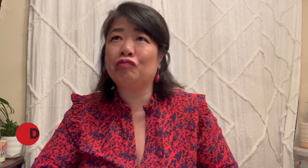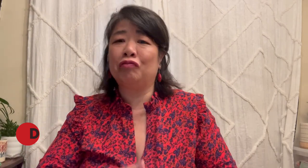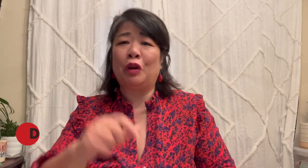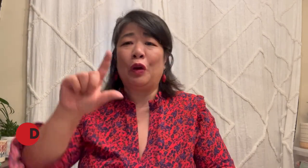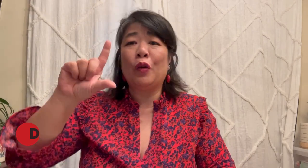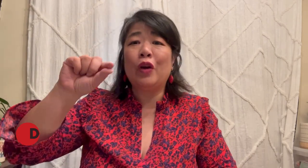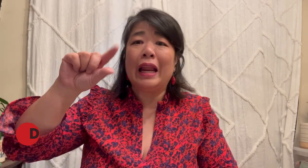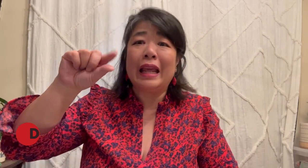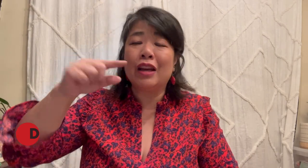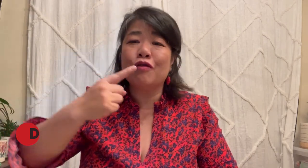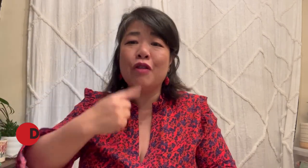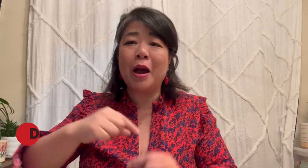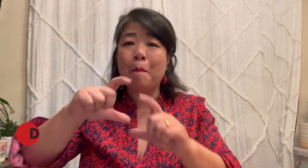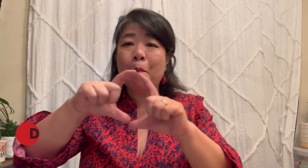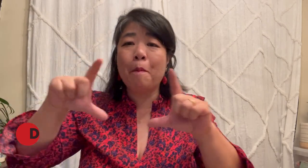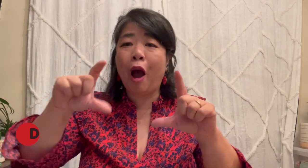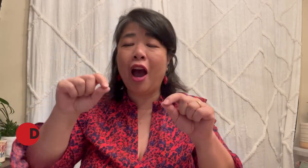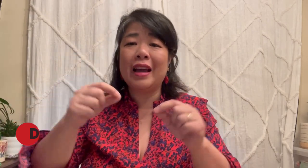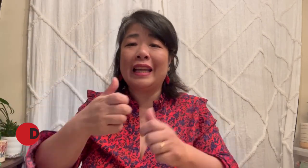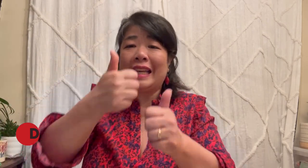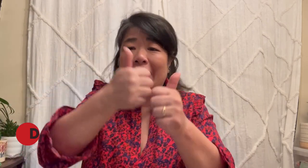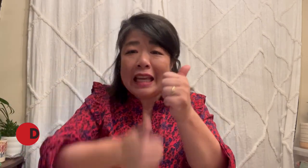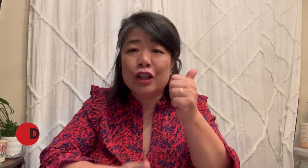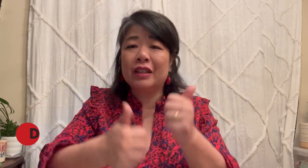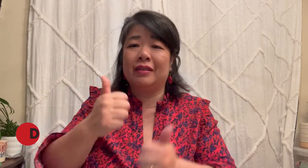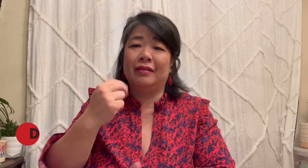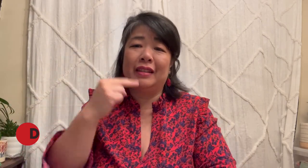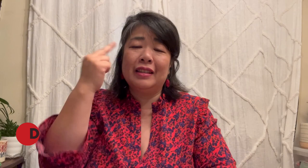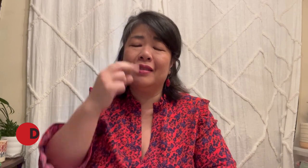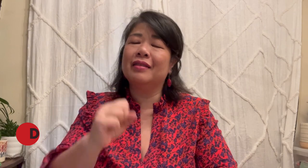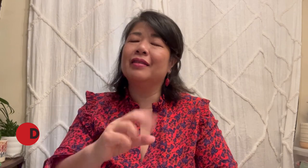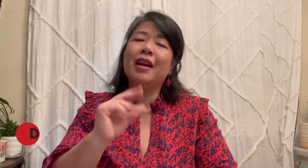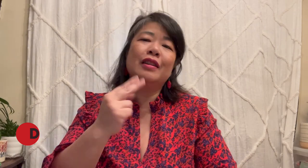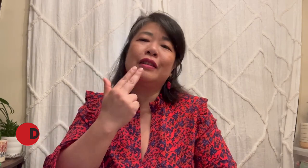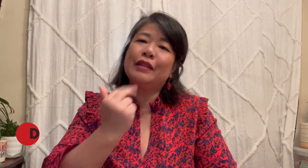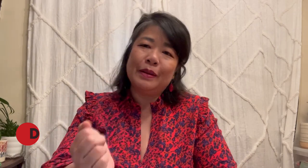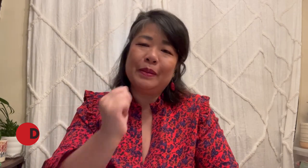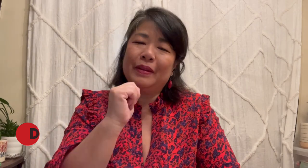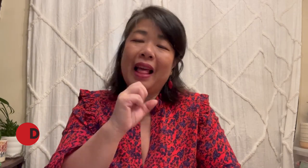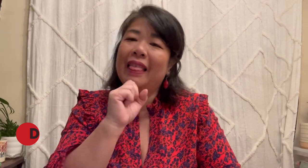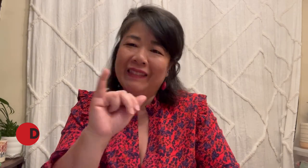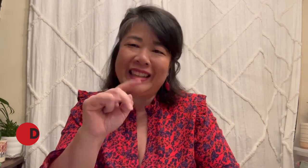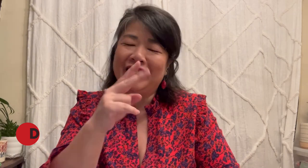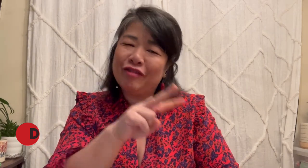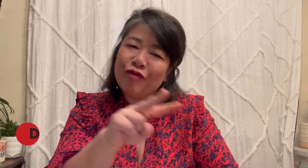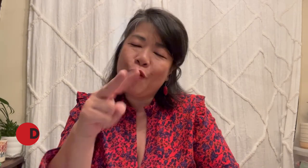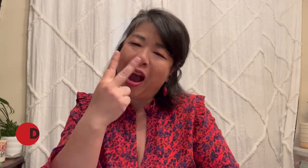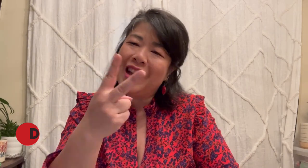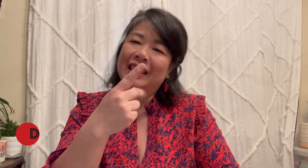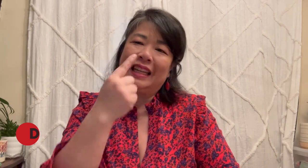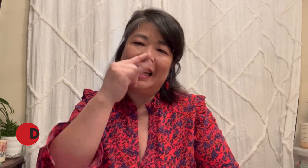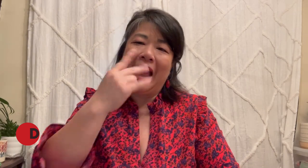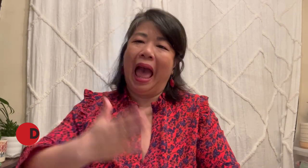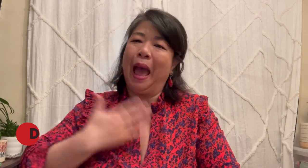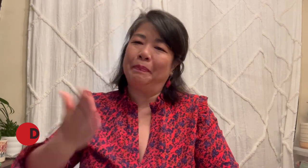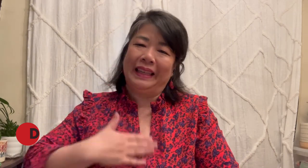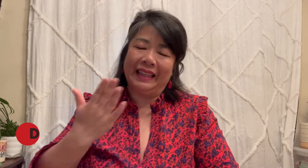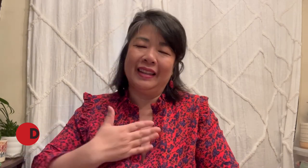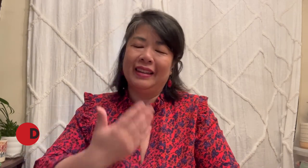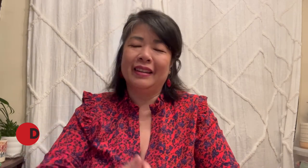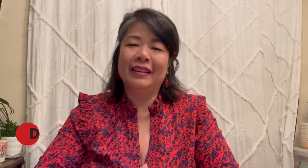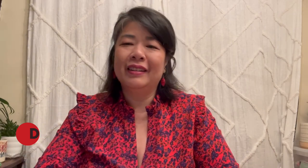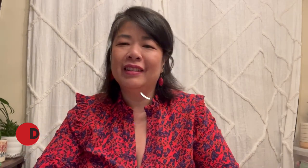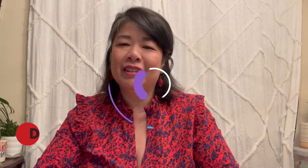for each niece and nephew. I love seeing everybody happy.